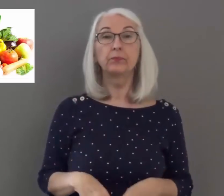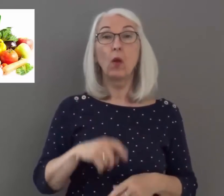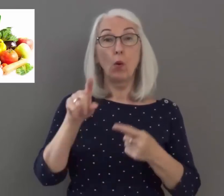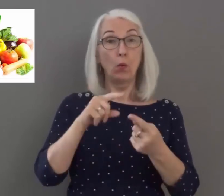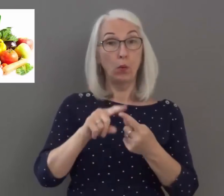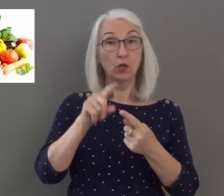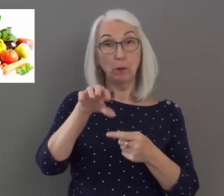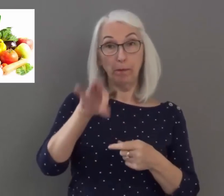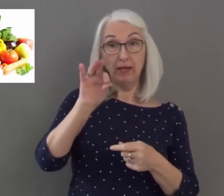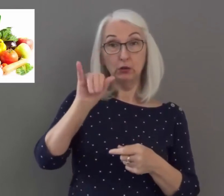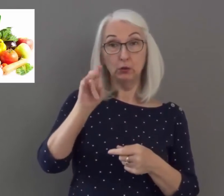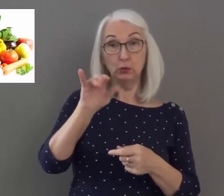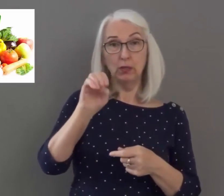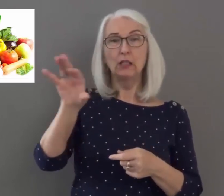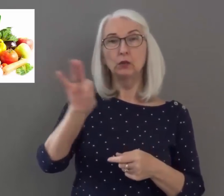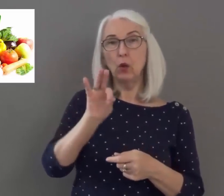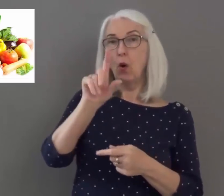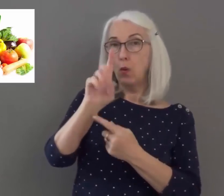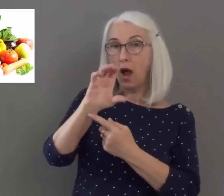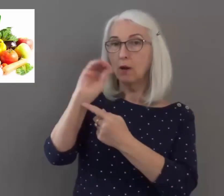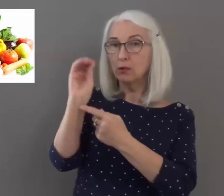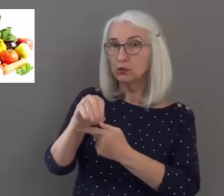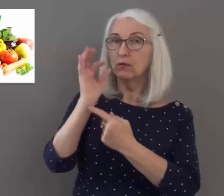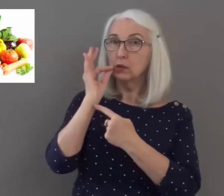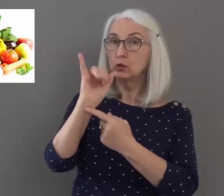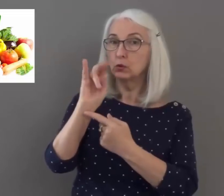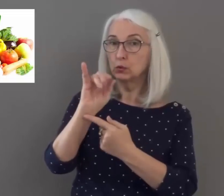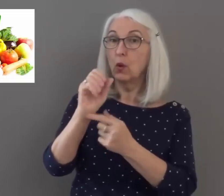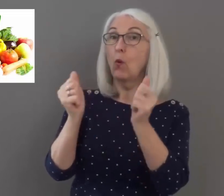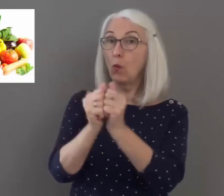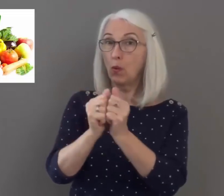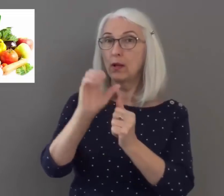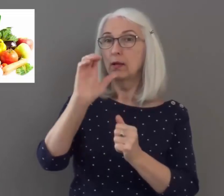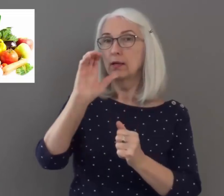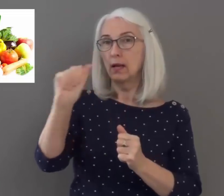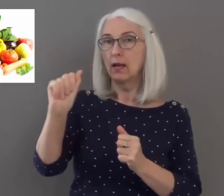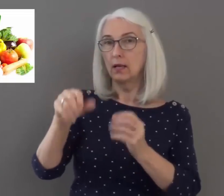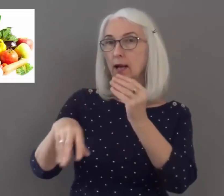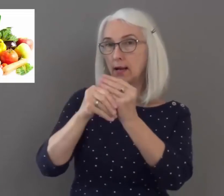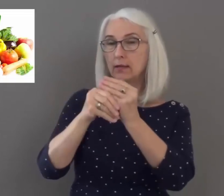When picking juice, choose 100% fruit juice with added calcium.